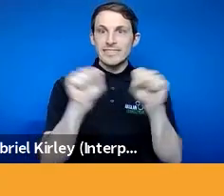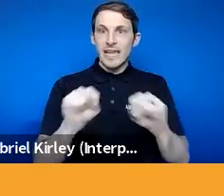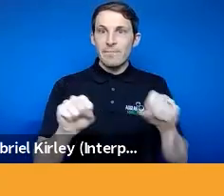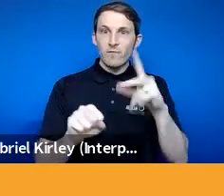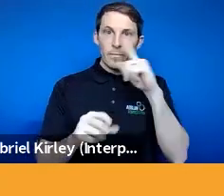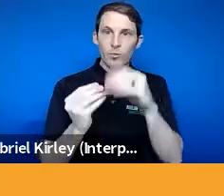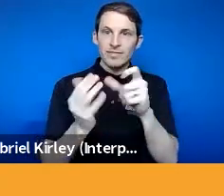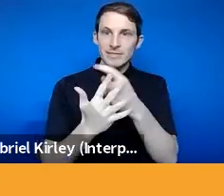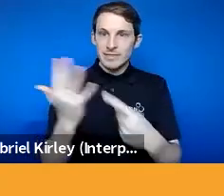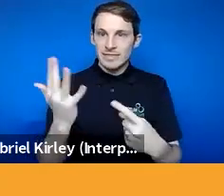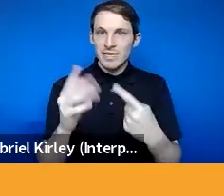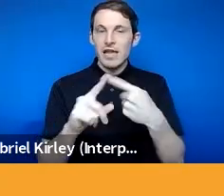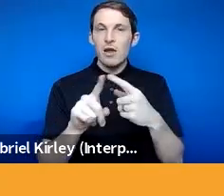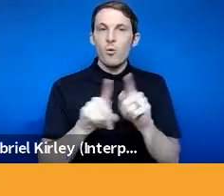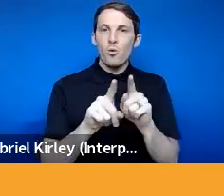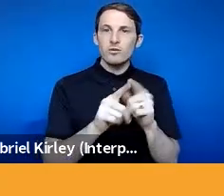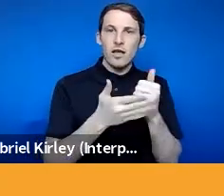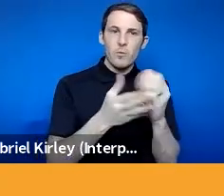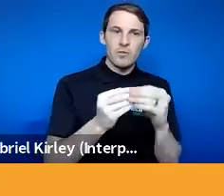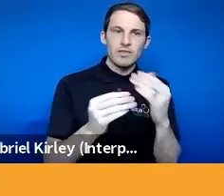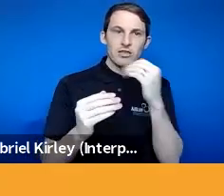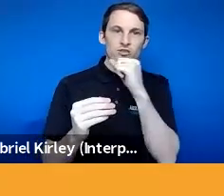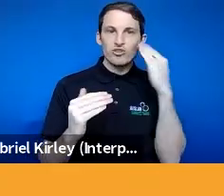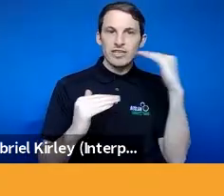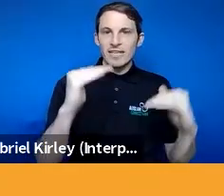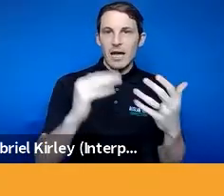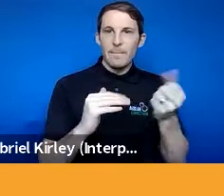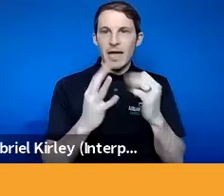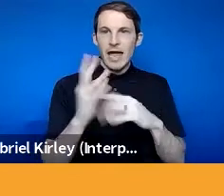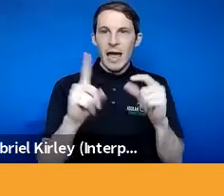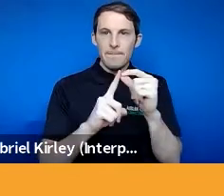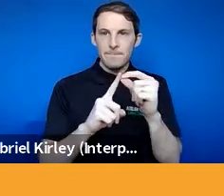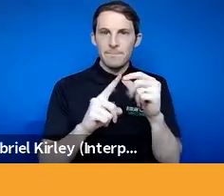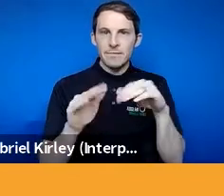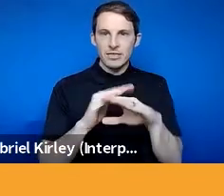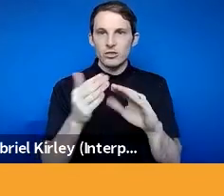and addressed the gender pay gap for social and community-sector workers. She also gave